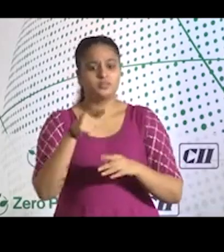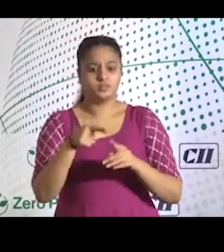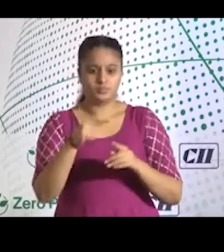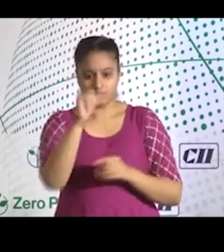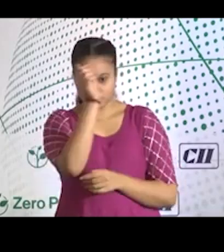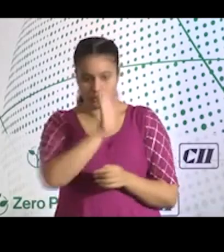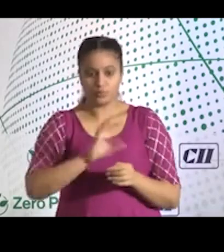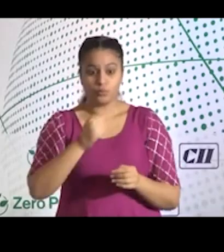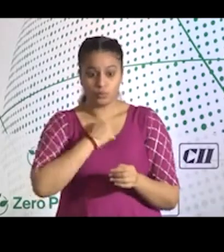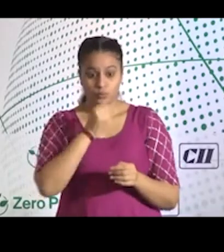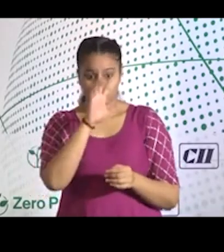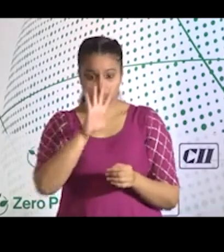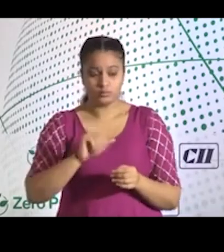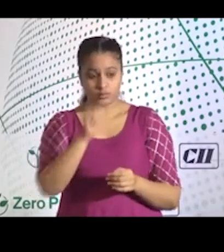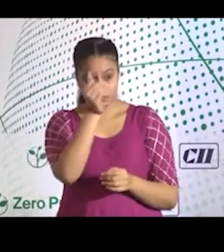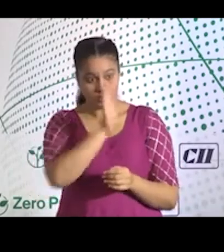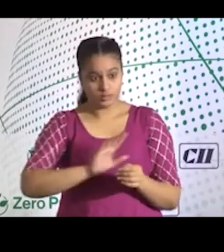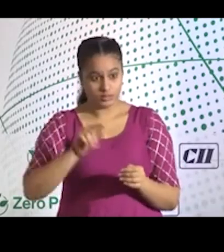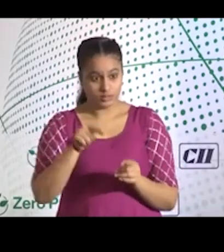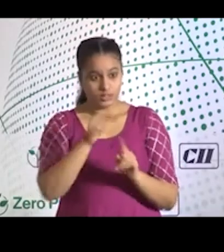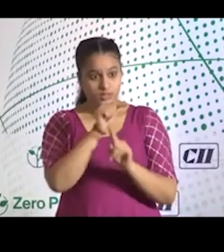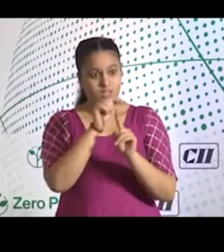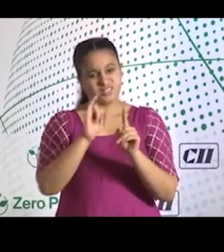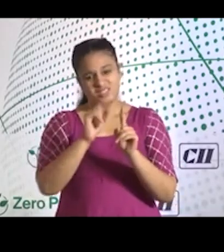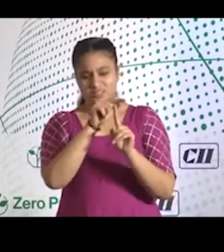And if you really look at it,